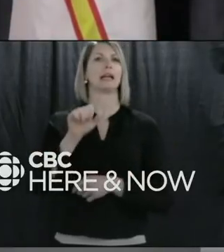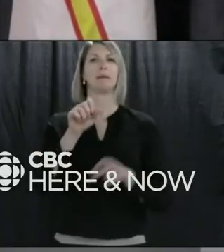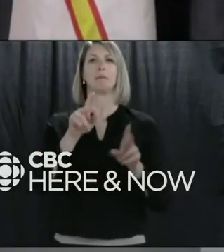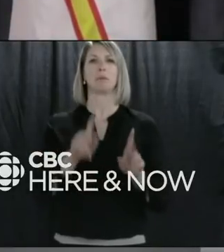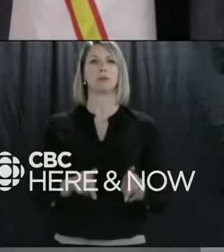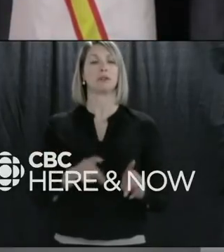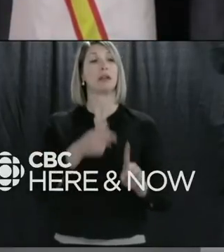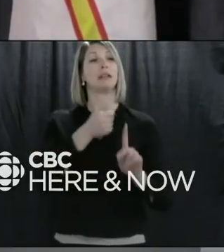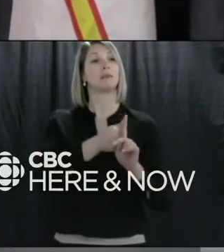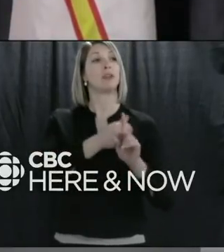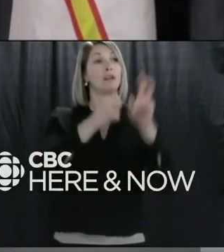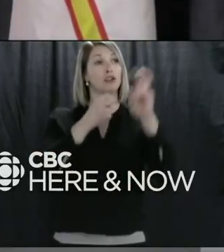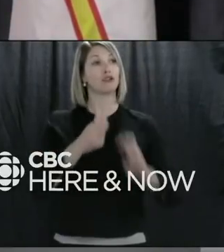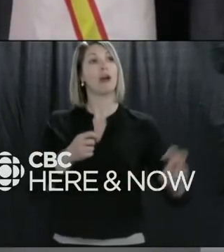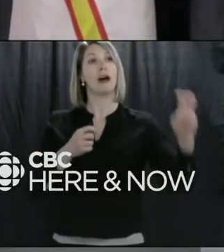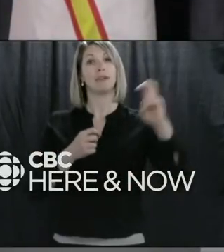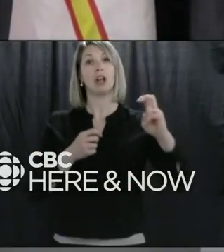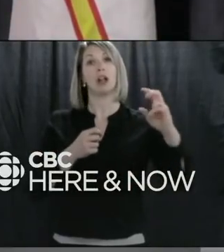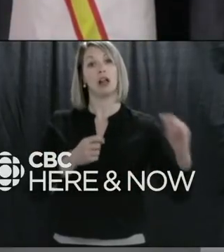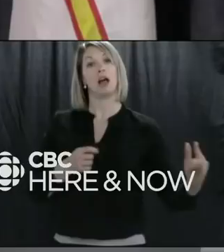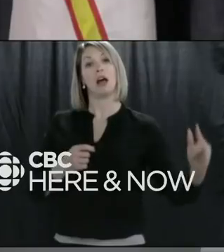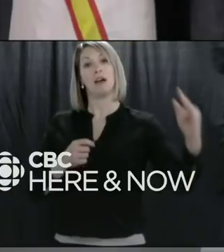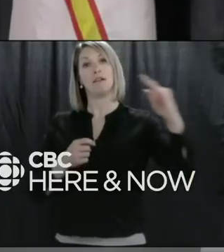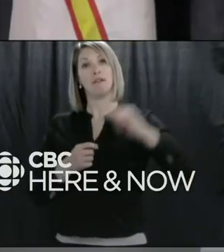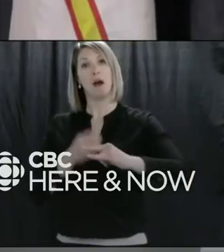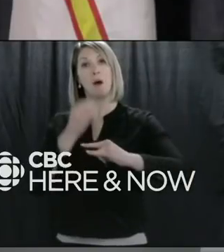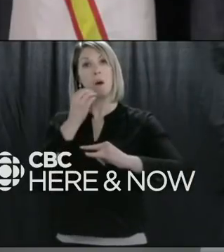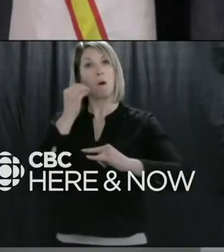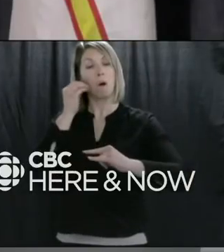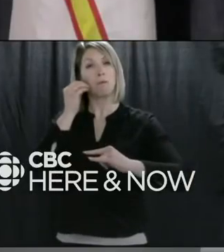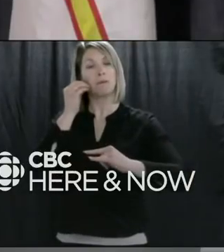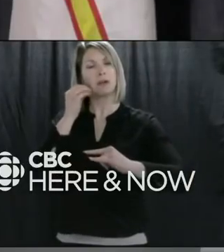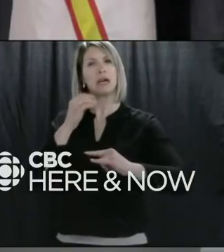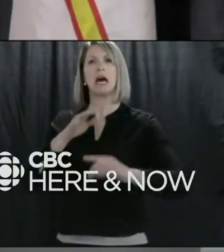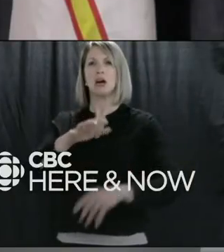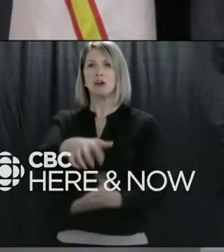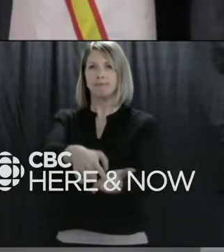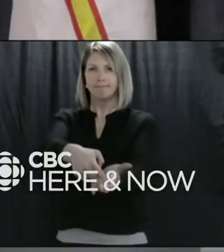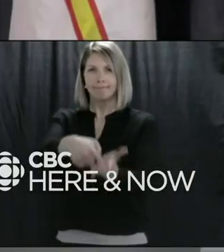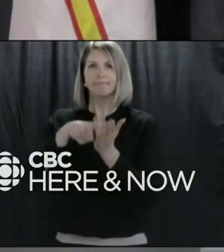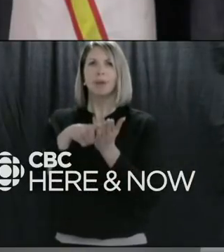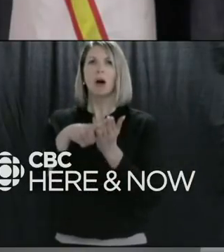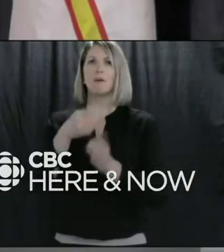TODAY, ANY INDIVIDUAL RETURNING FROM OUT OF THE